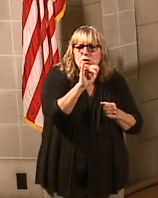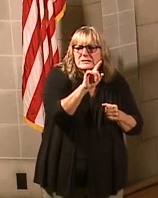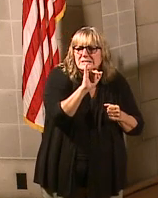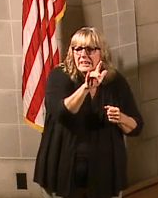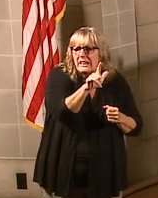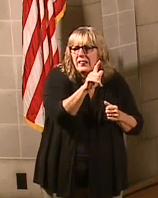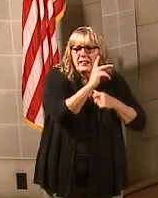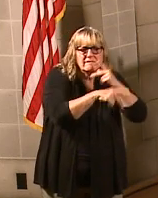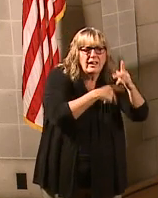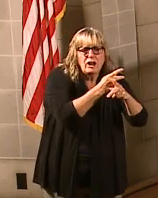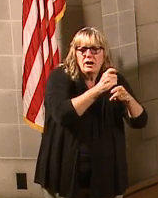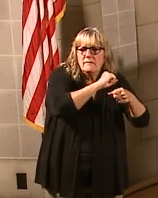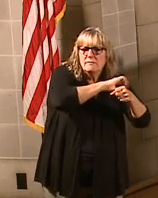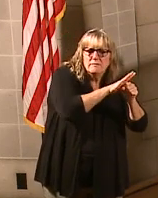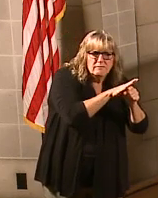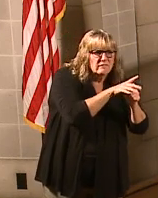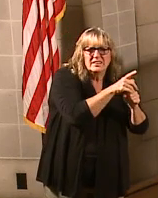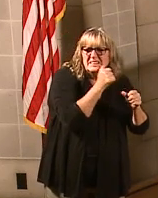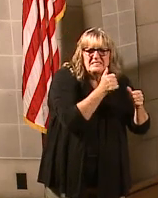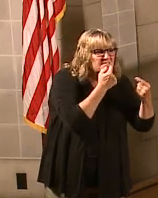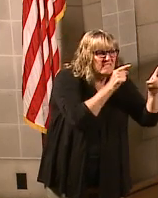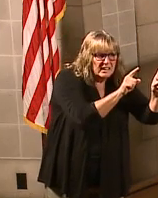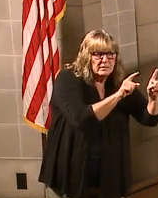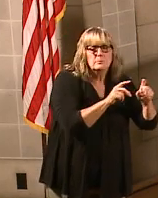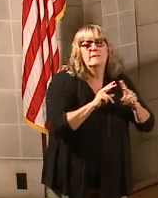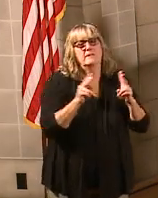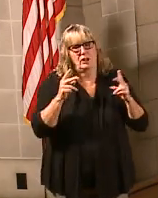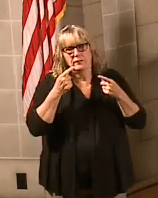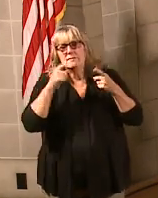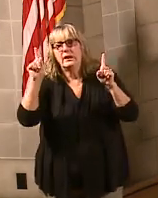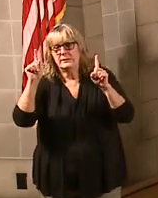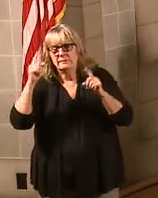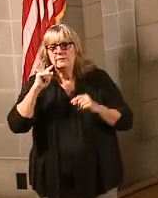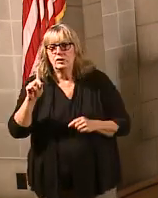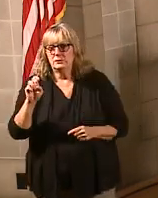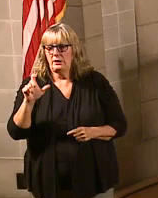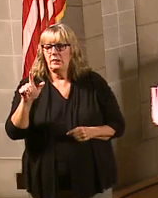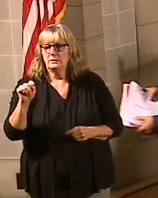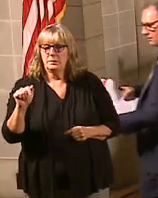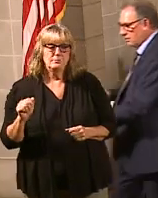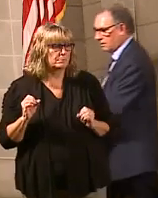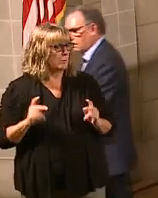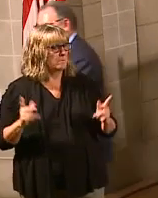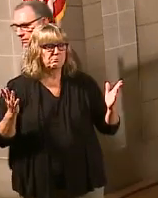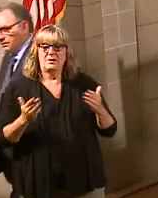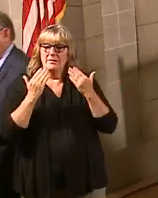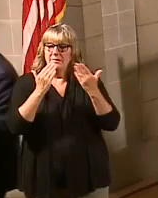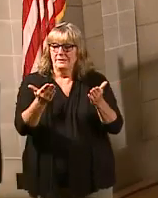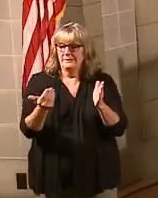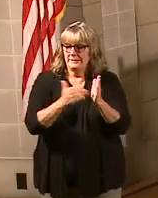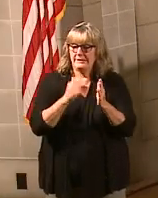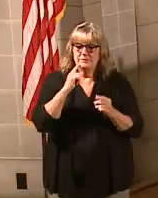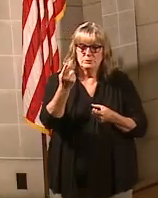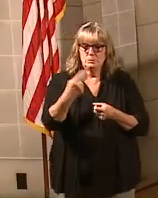SOME OF THE NEW FIRST VARIANTS